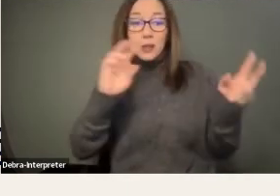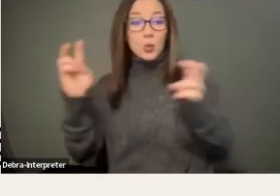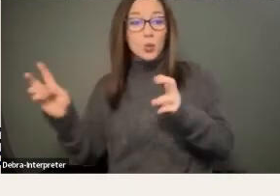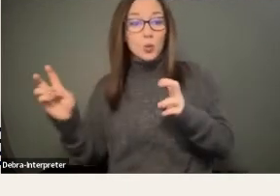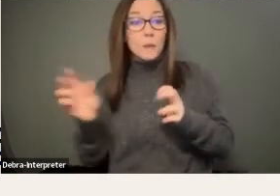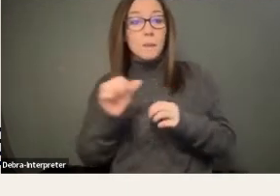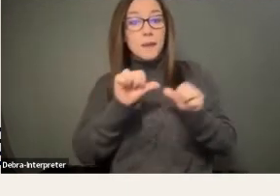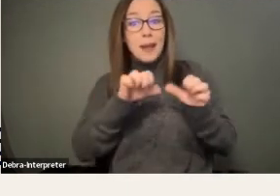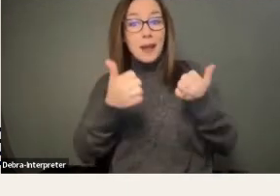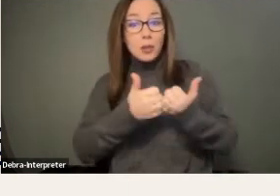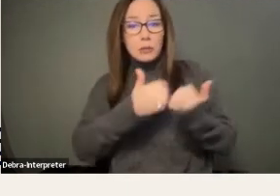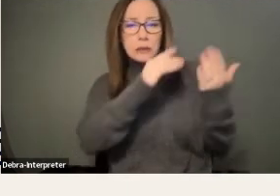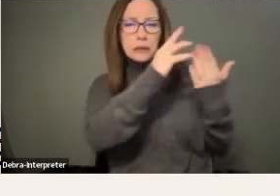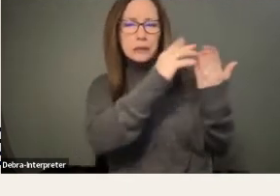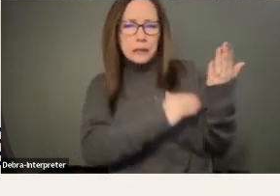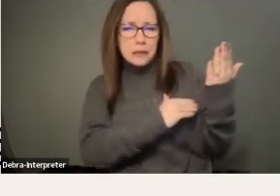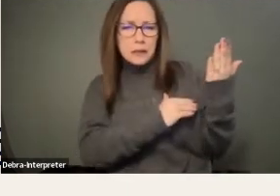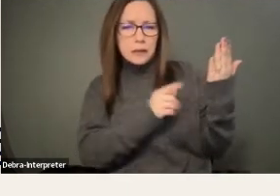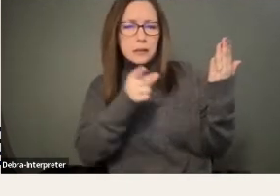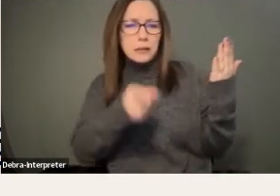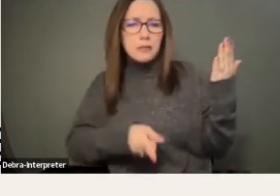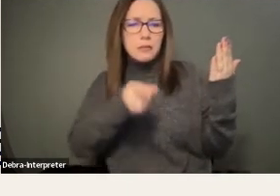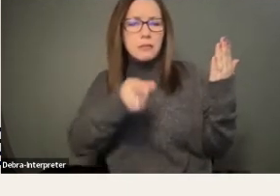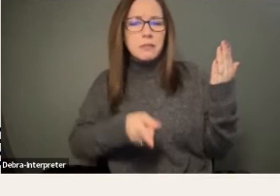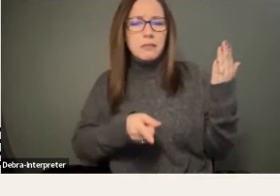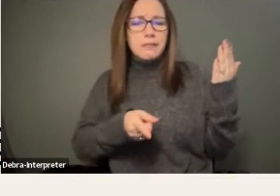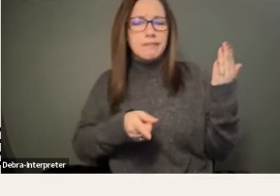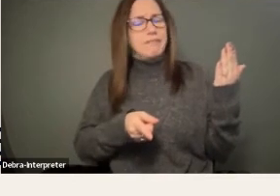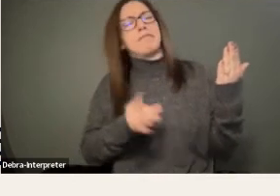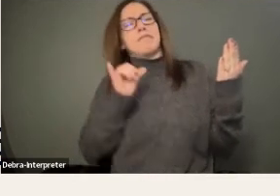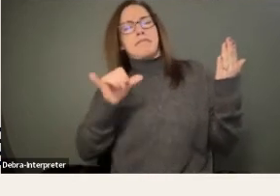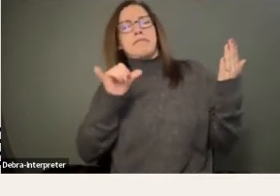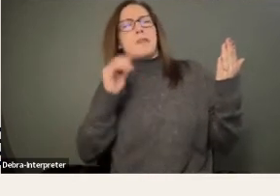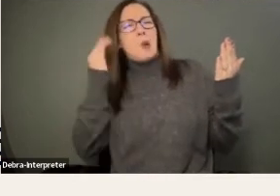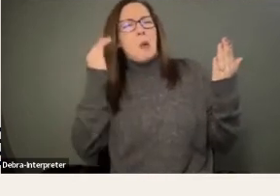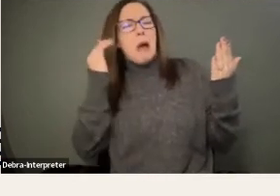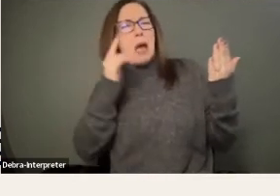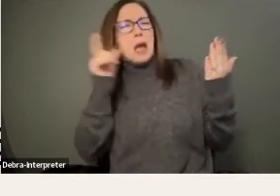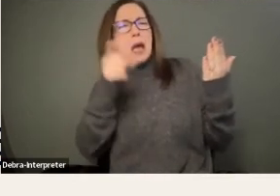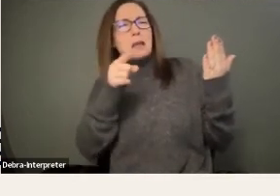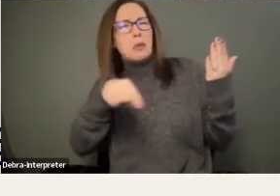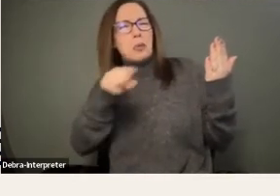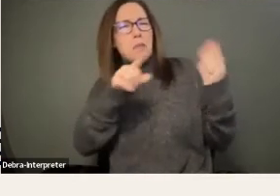and so forth. As well as public policy issue and all that. The agencies listed here may seem unlikely for